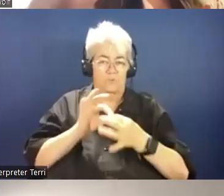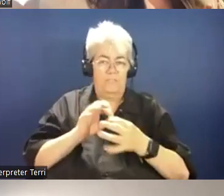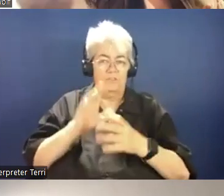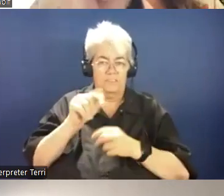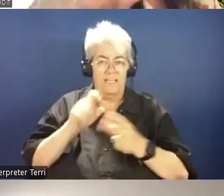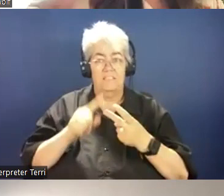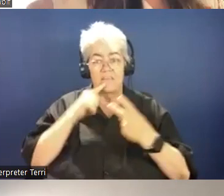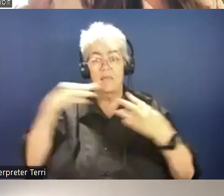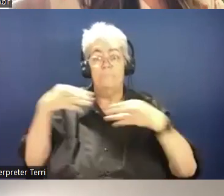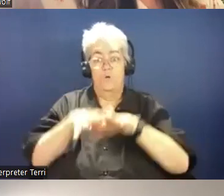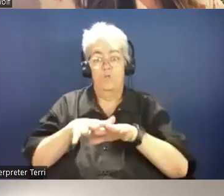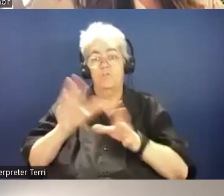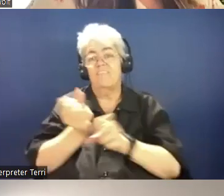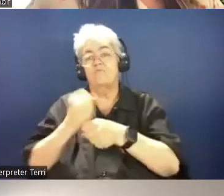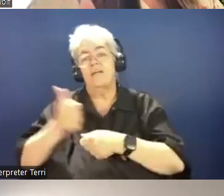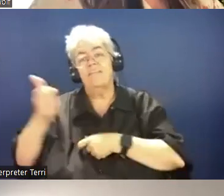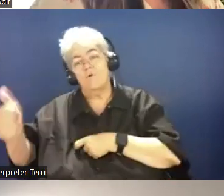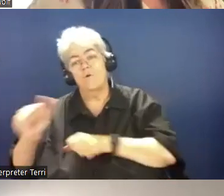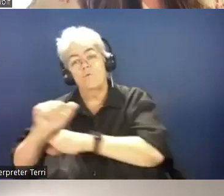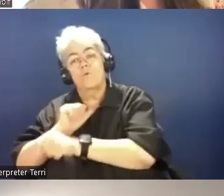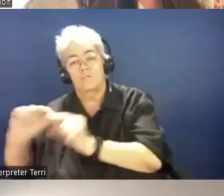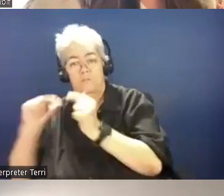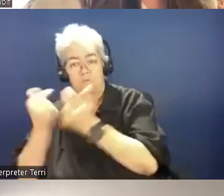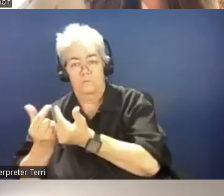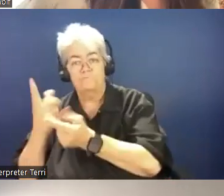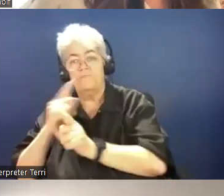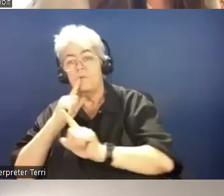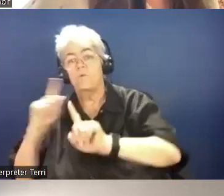have created their own little working group that will report back the findings as well.